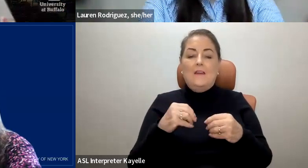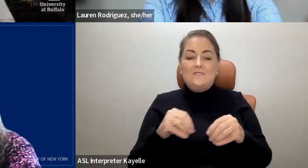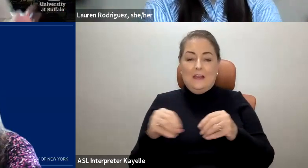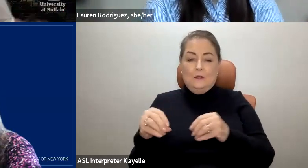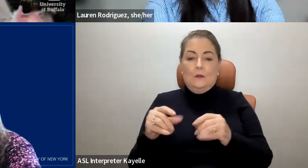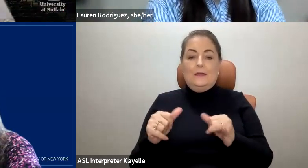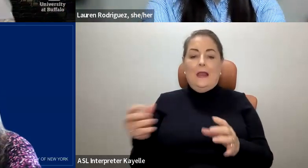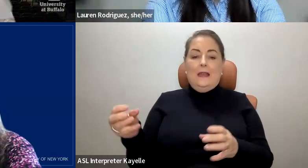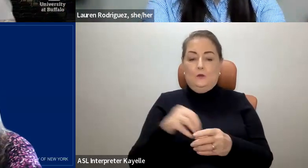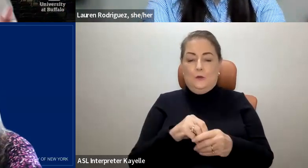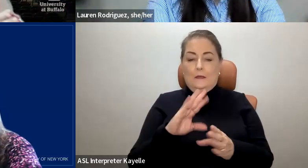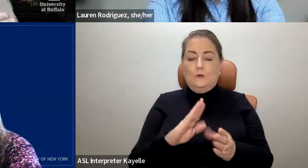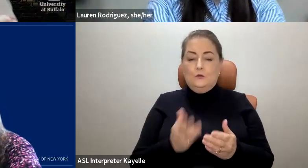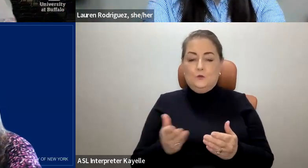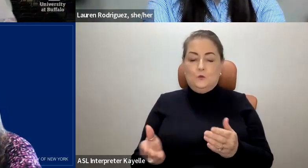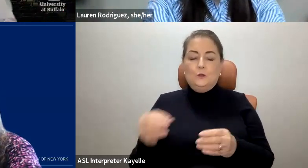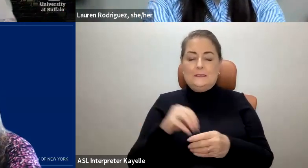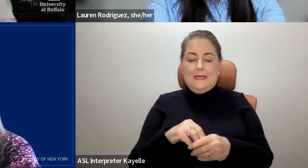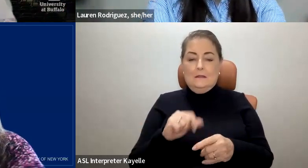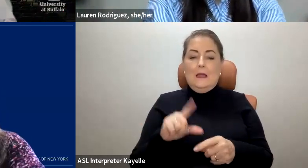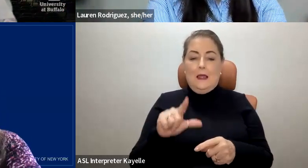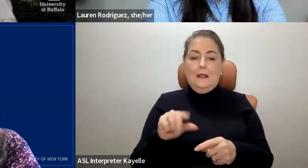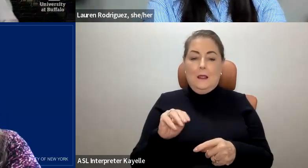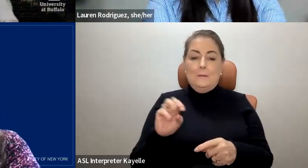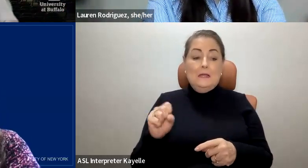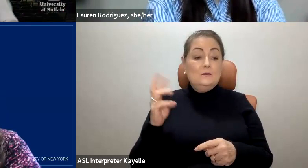tools within an LMS. The reason why I think it might be easier